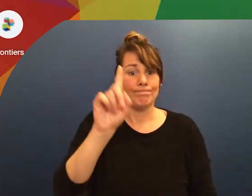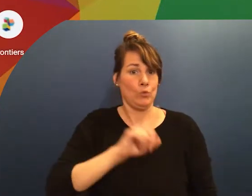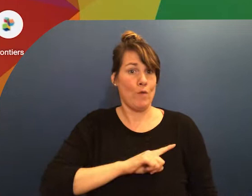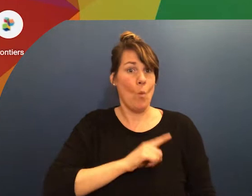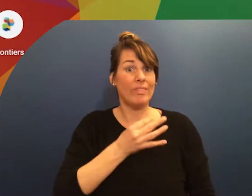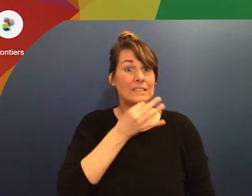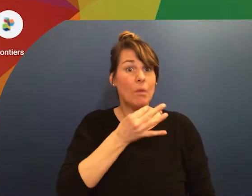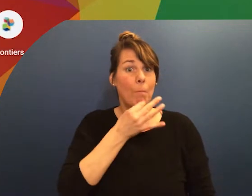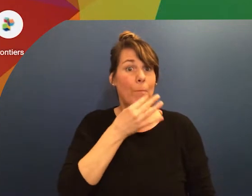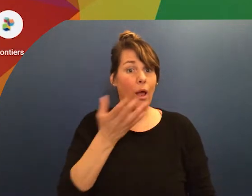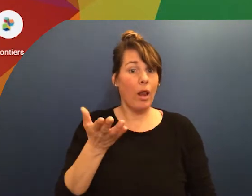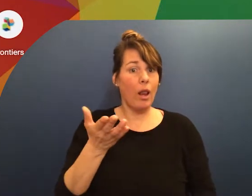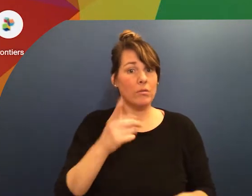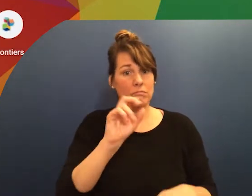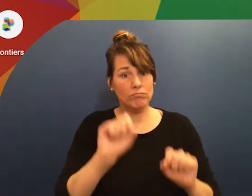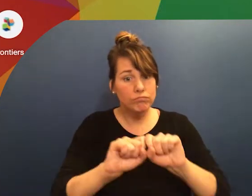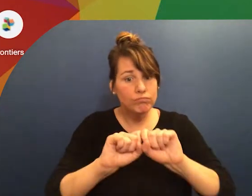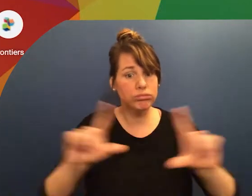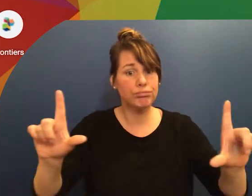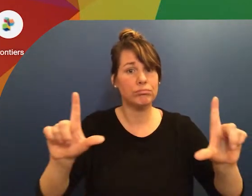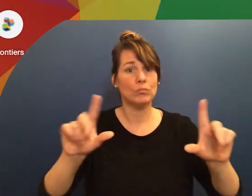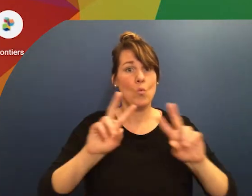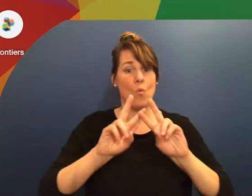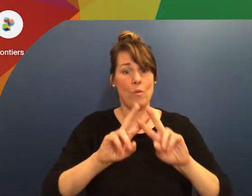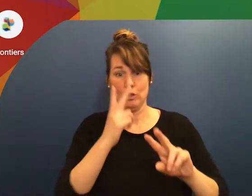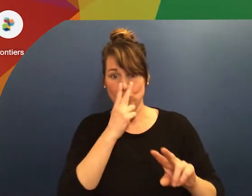and how to do some simple search on this data.